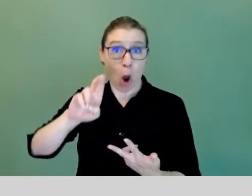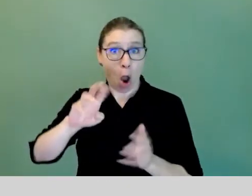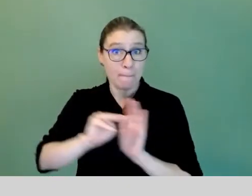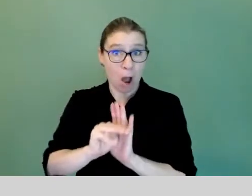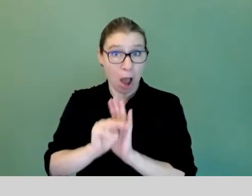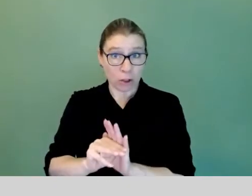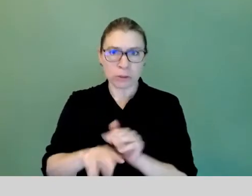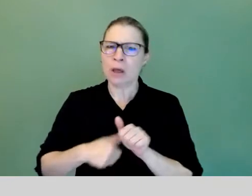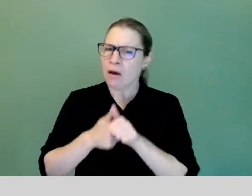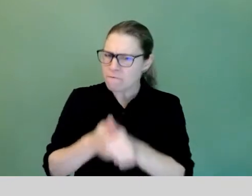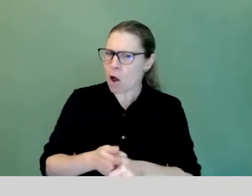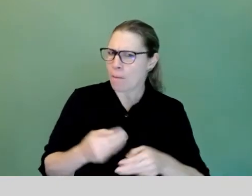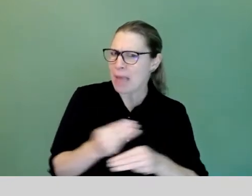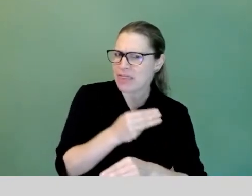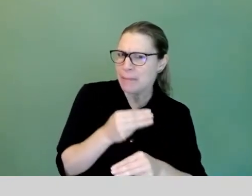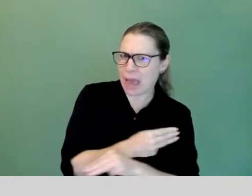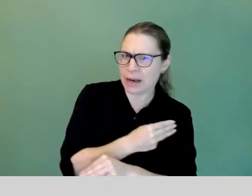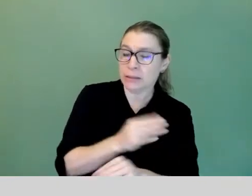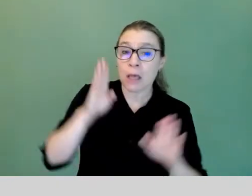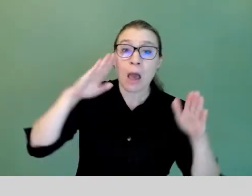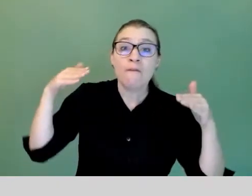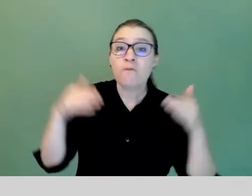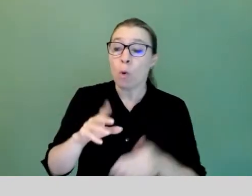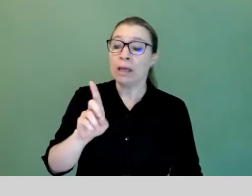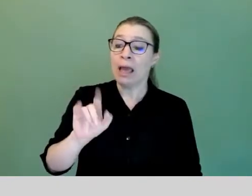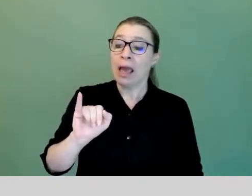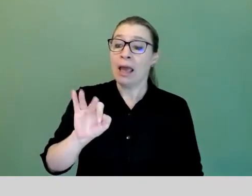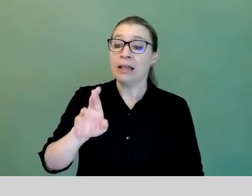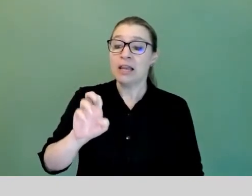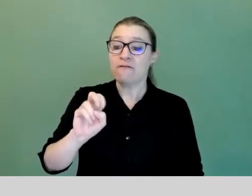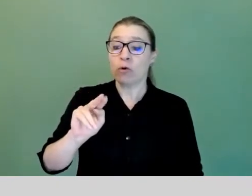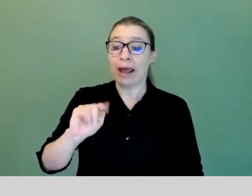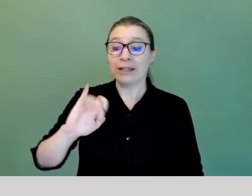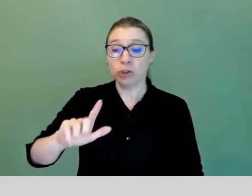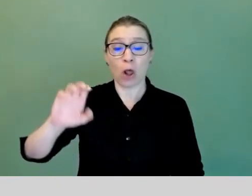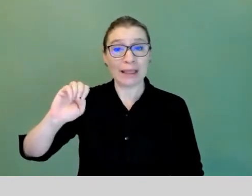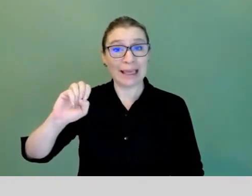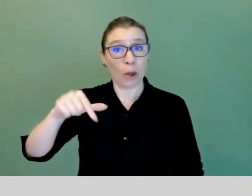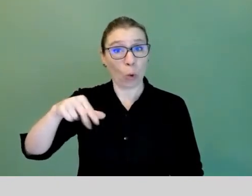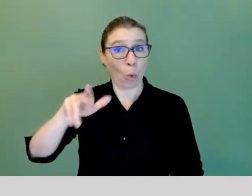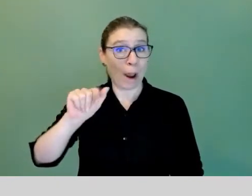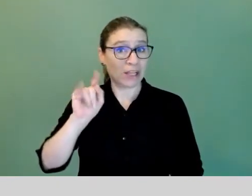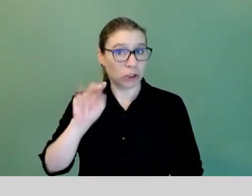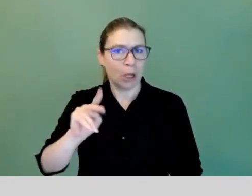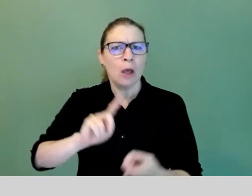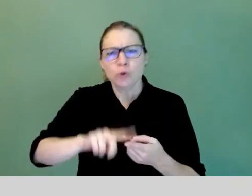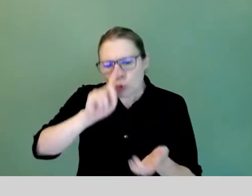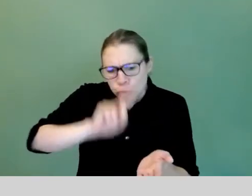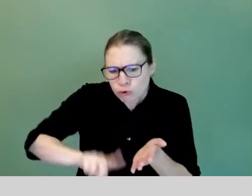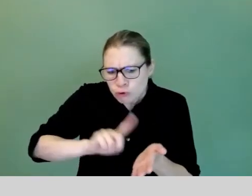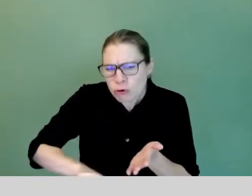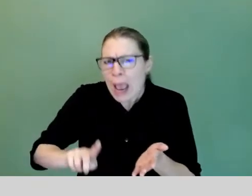SIR models are based in mathematics, focusing on differential equations to track the number of